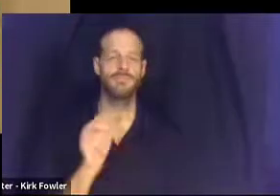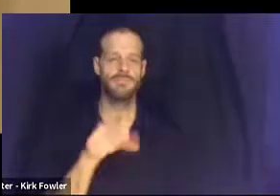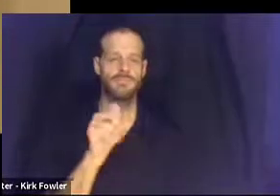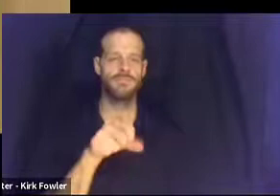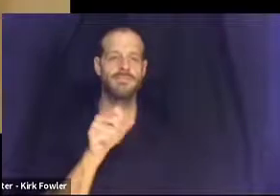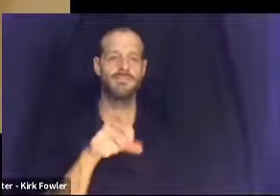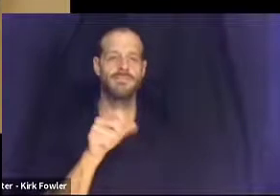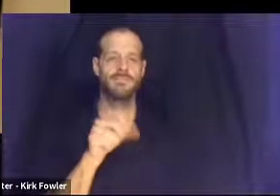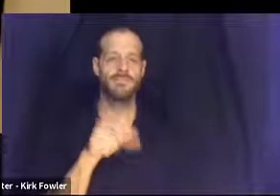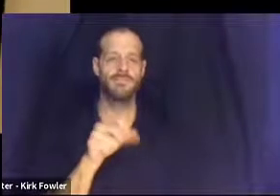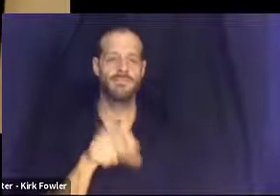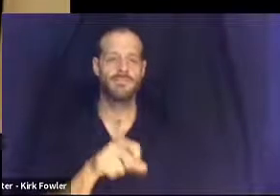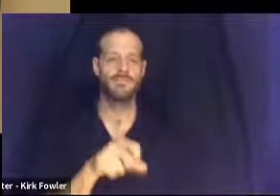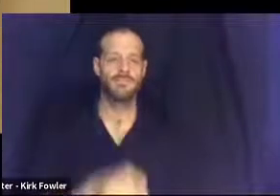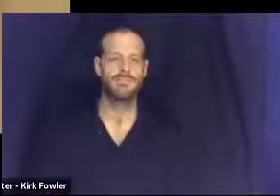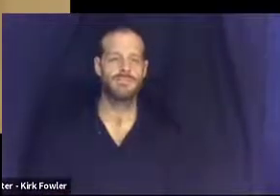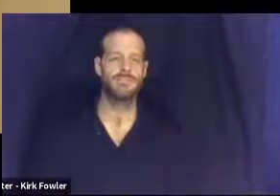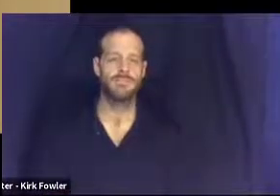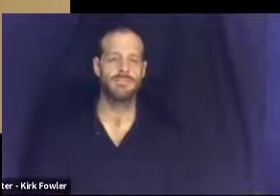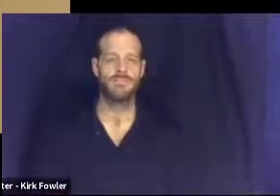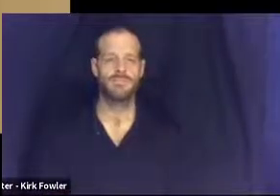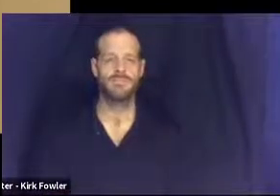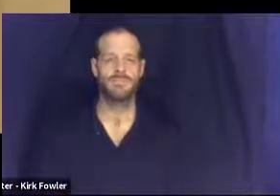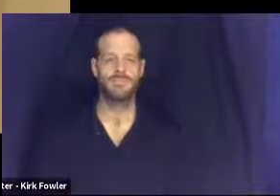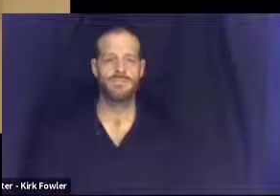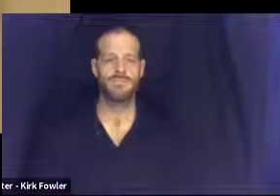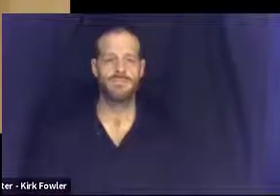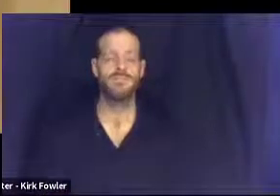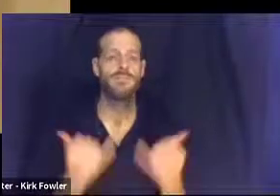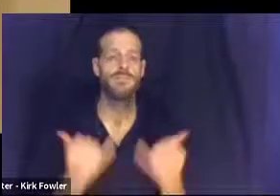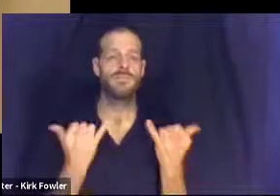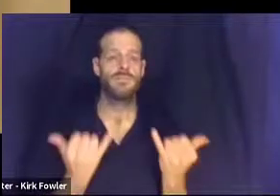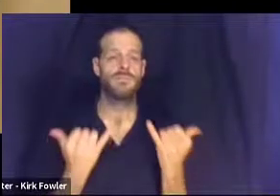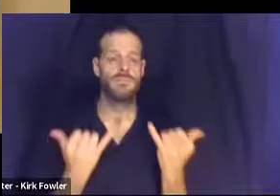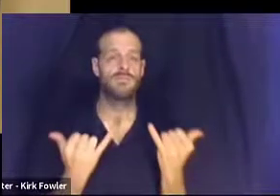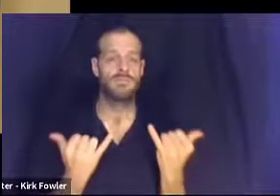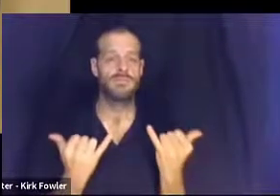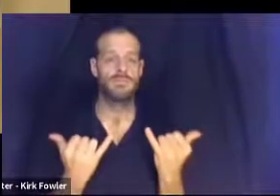. Now it's time for speech. Put over.